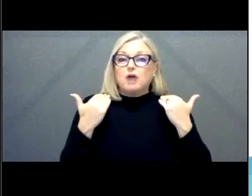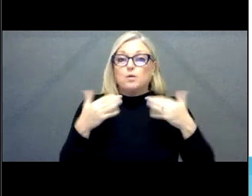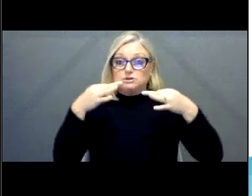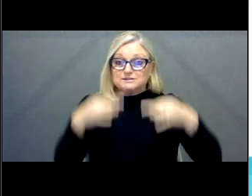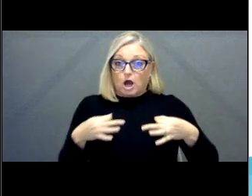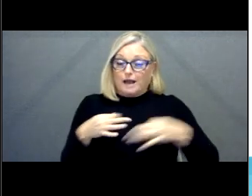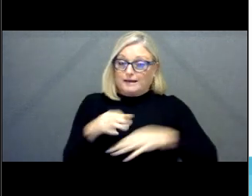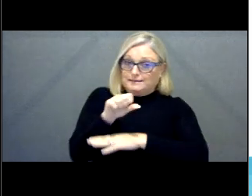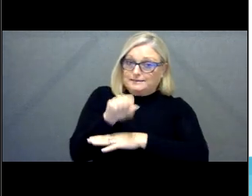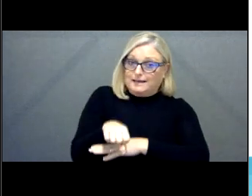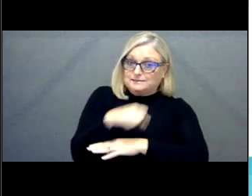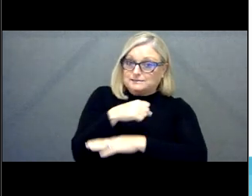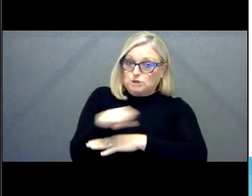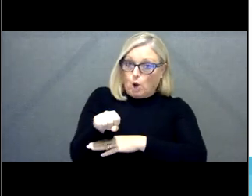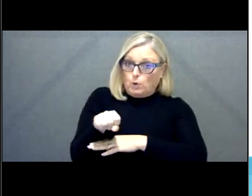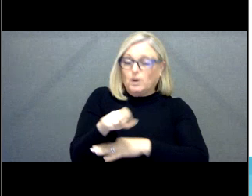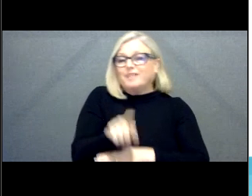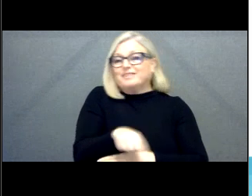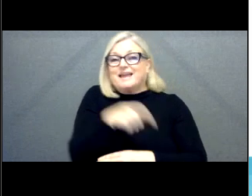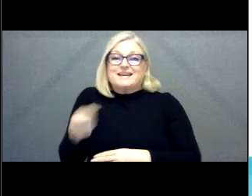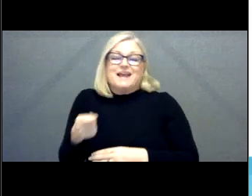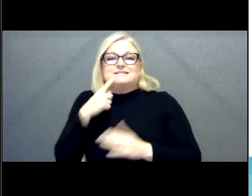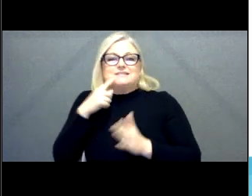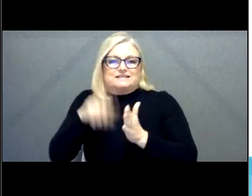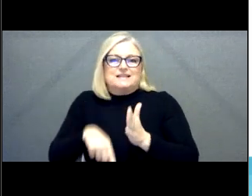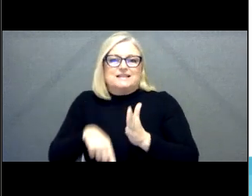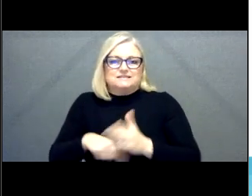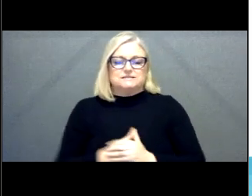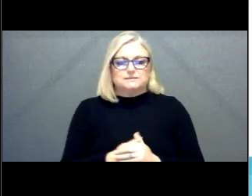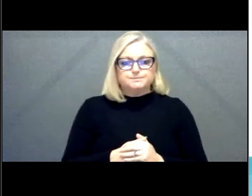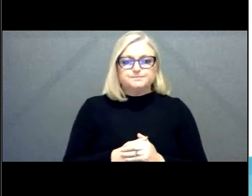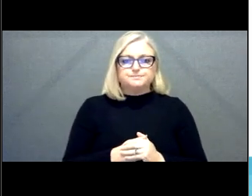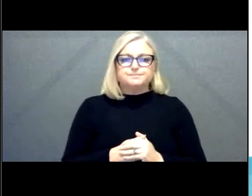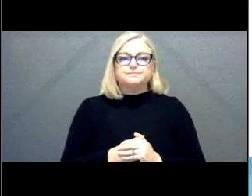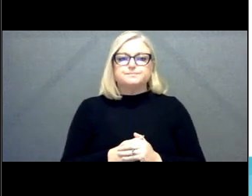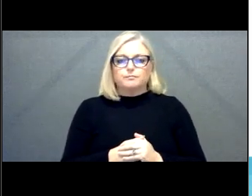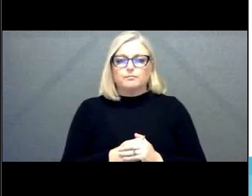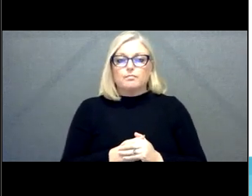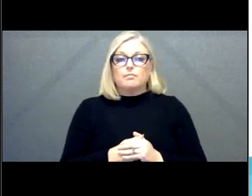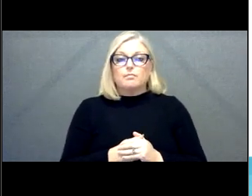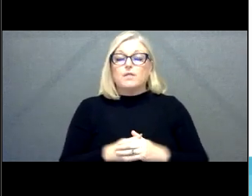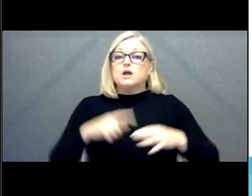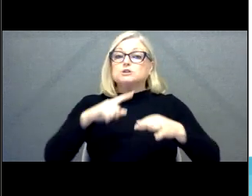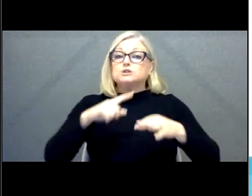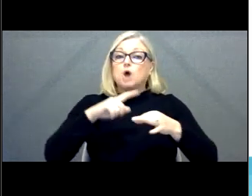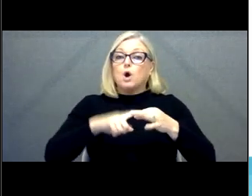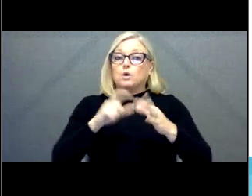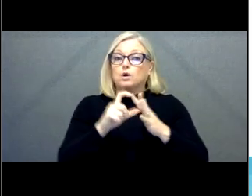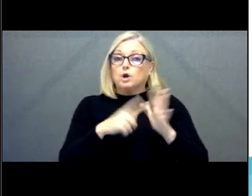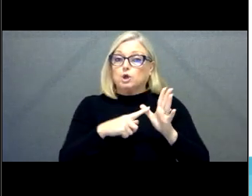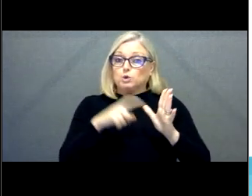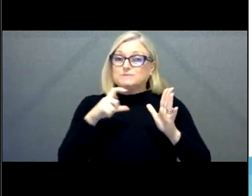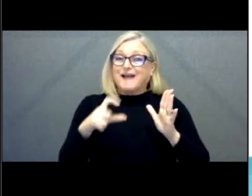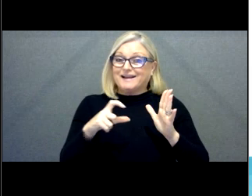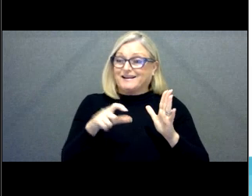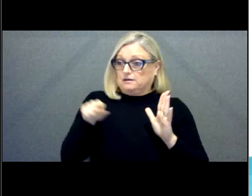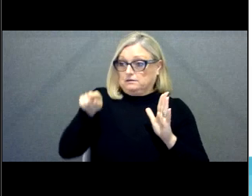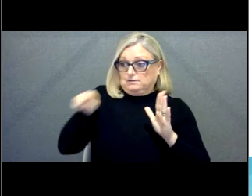made once a person has a uh Drug and Alcohol Court order and as part of that order they'll